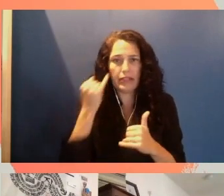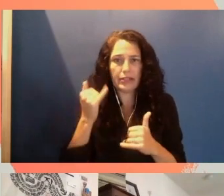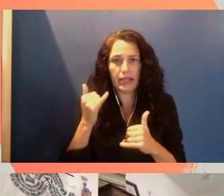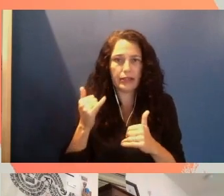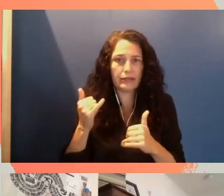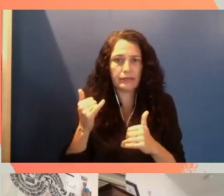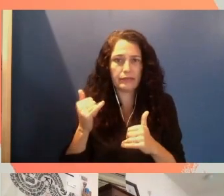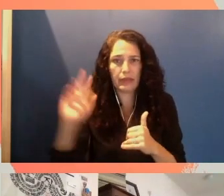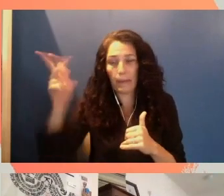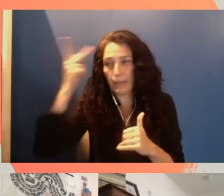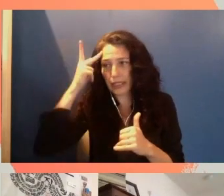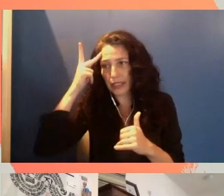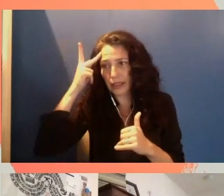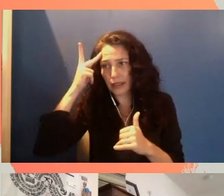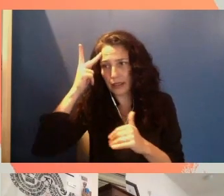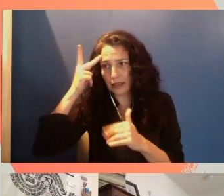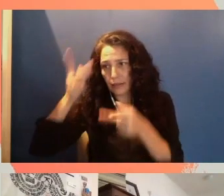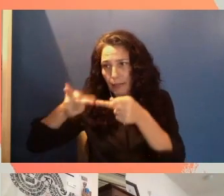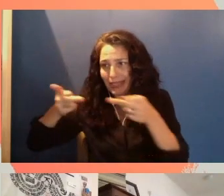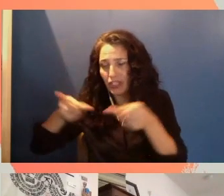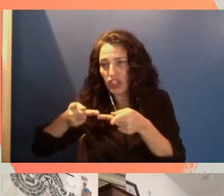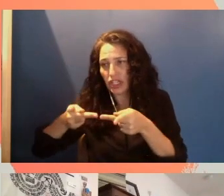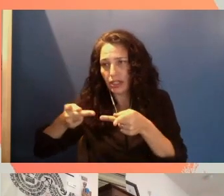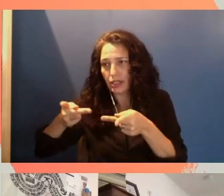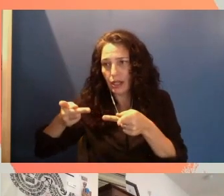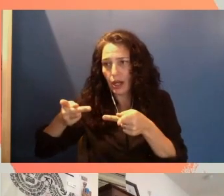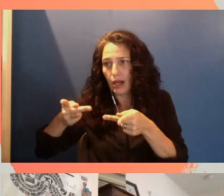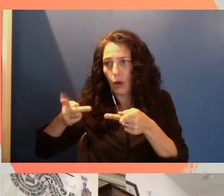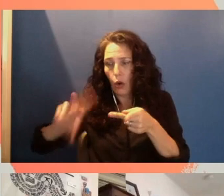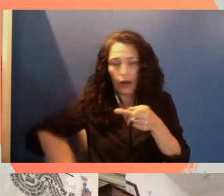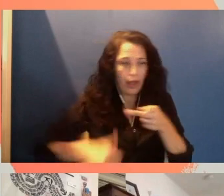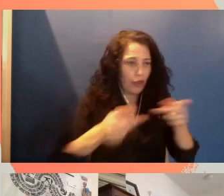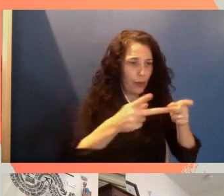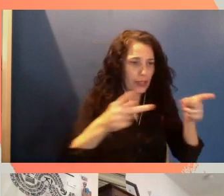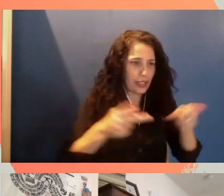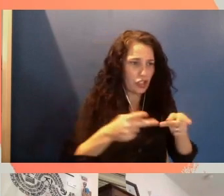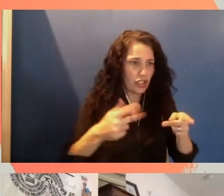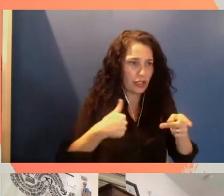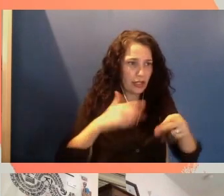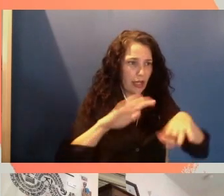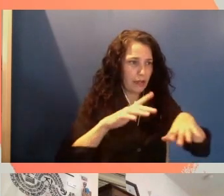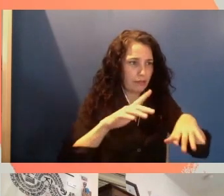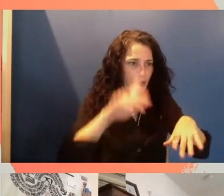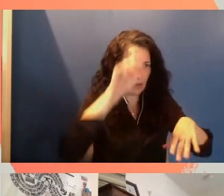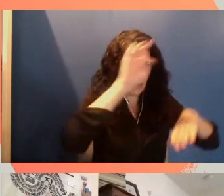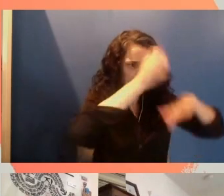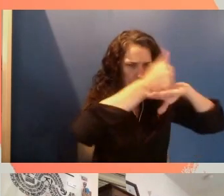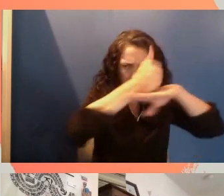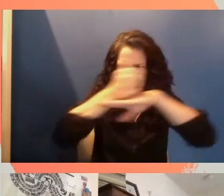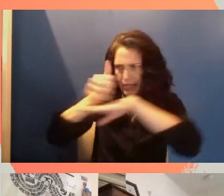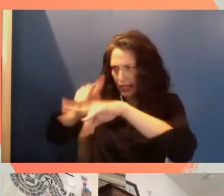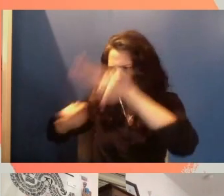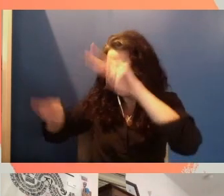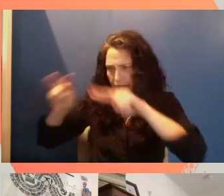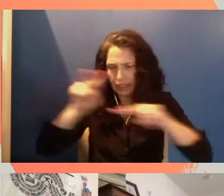where I take status in the world, right? And I think that, I dunno, I think that that's,